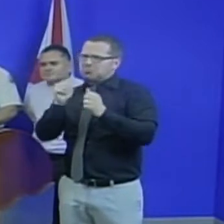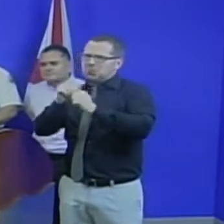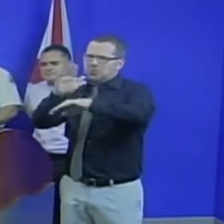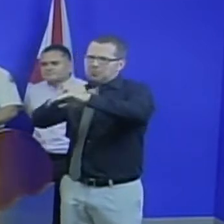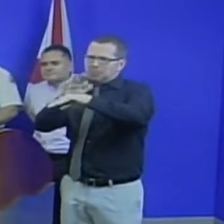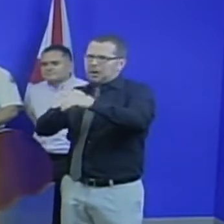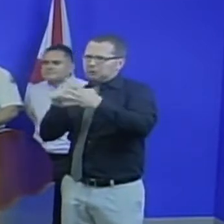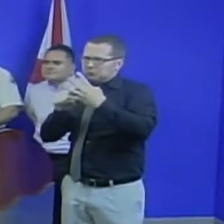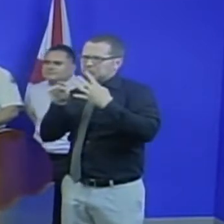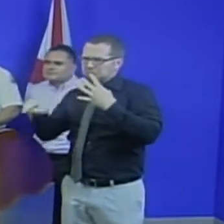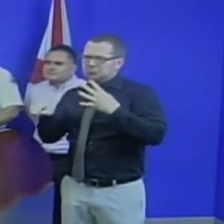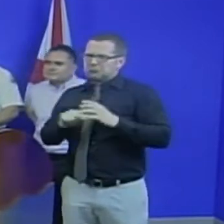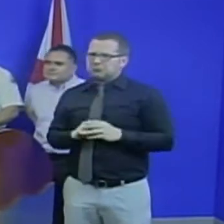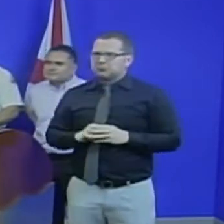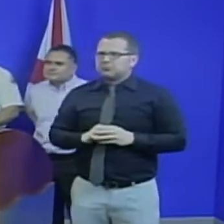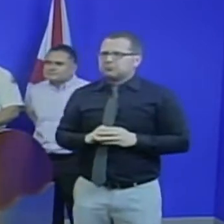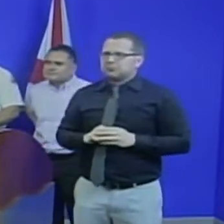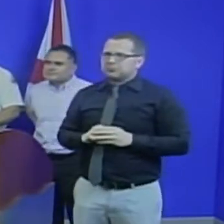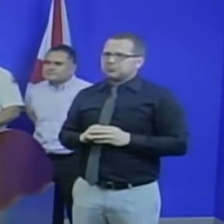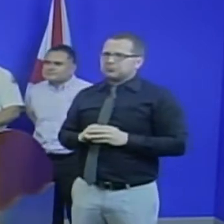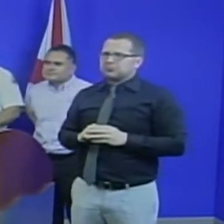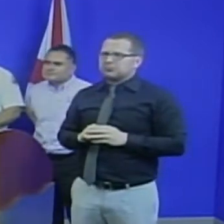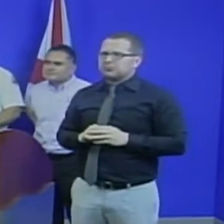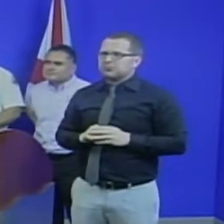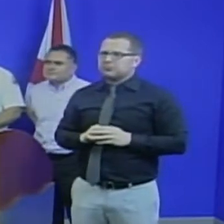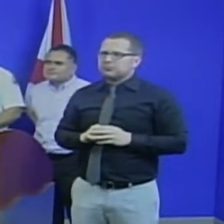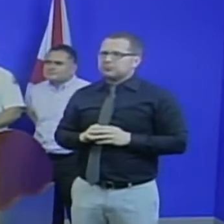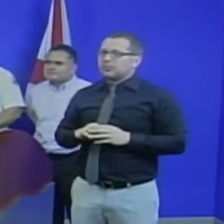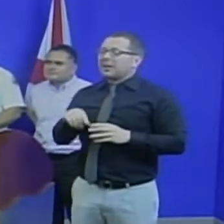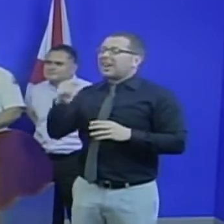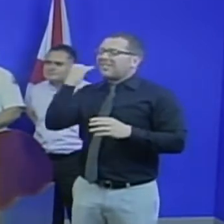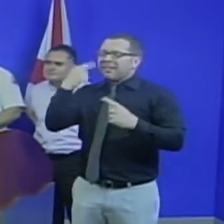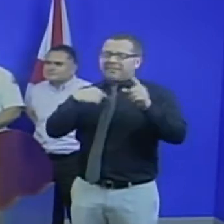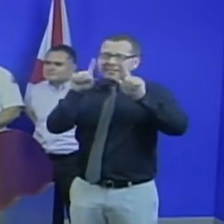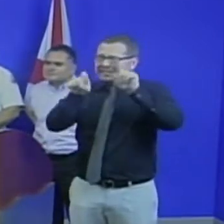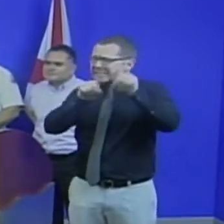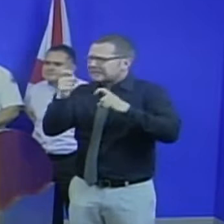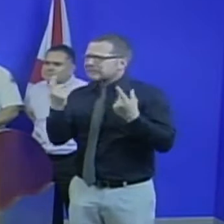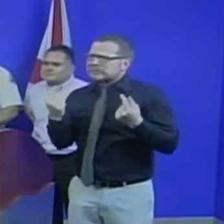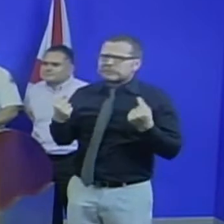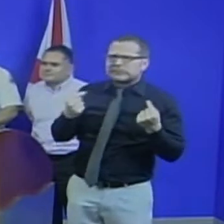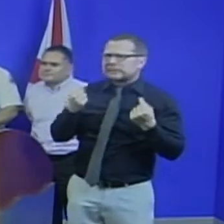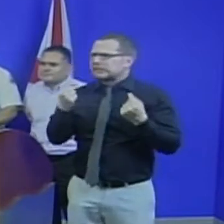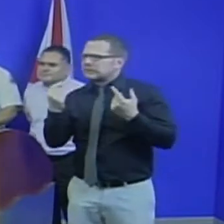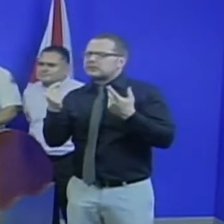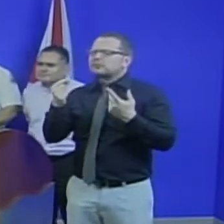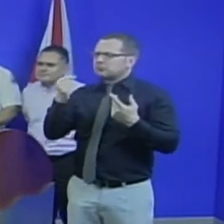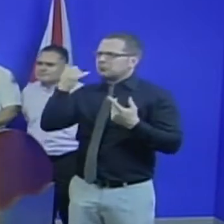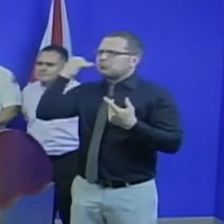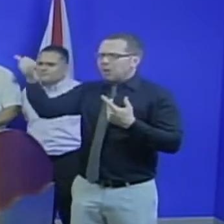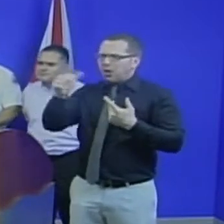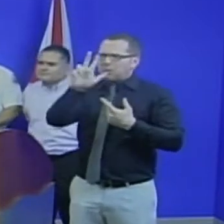YOU CAN ALSO CALL 311 FOR ANY TO THE STORM. QUESTIONS YOU HAVE WITH REGARD THAT IS THE COUNTY'S INFORMATIONAL HOTLINE. IF YOU HAVE OTHER QUESTIONS